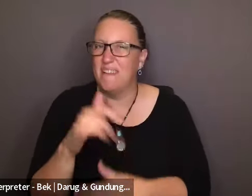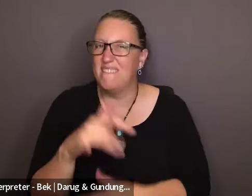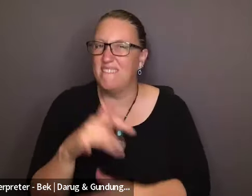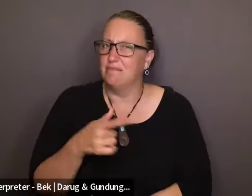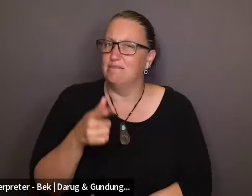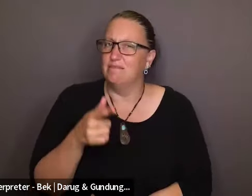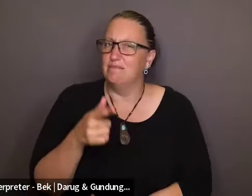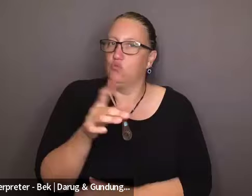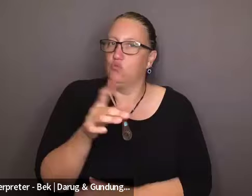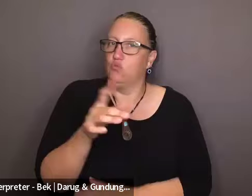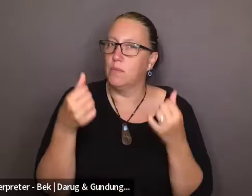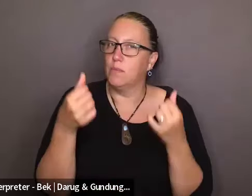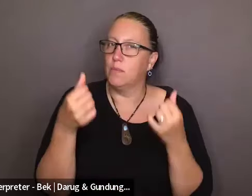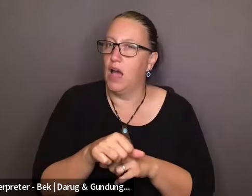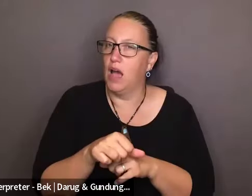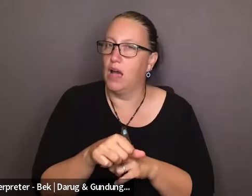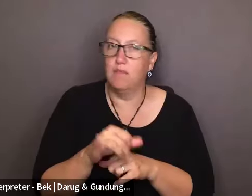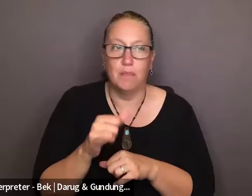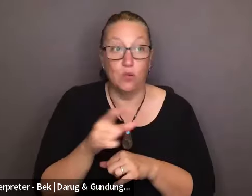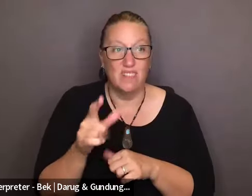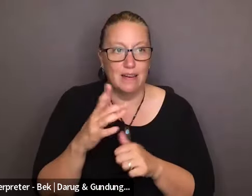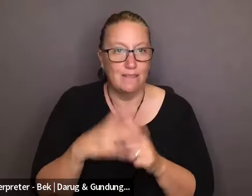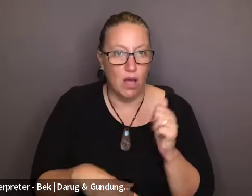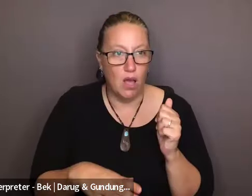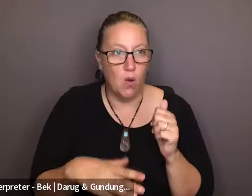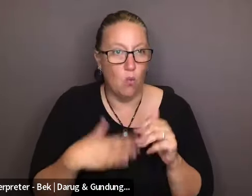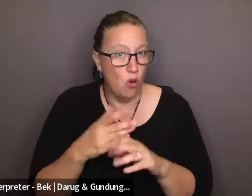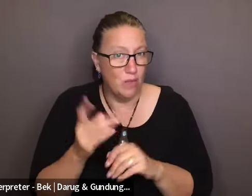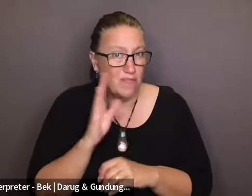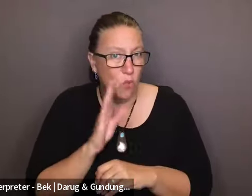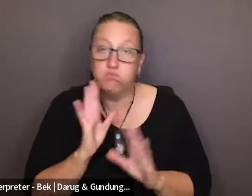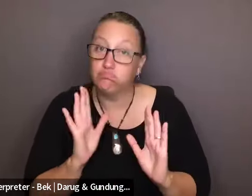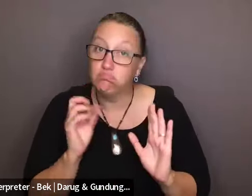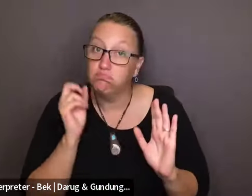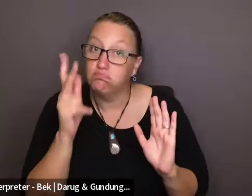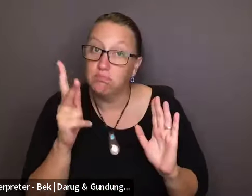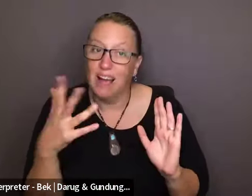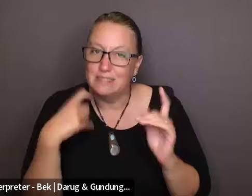to come together? We know that budgetting for access, inclusion and lived experience leadership may feel